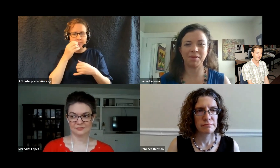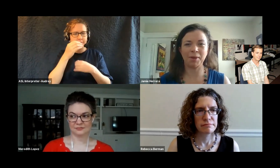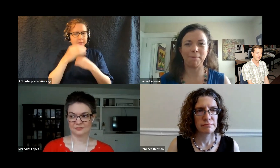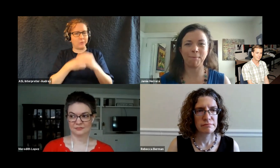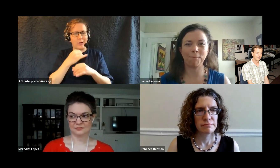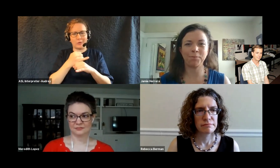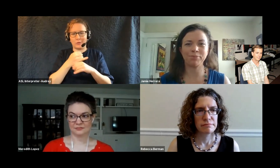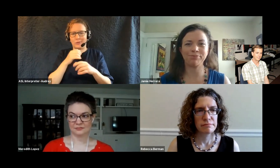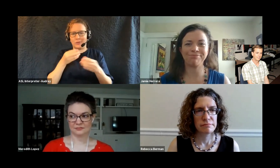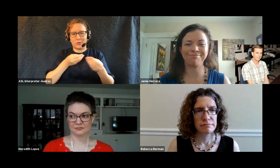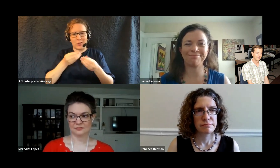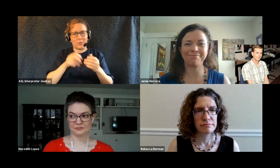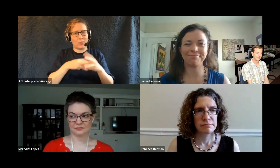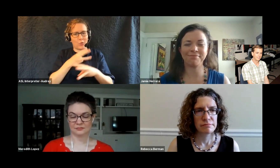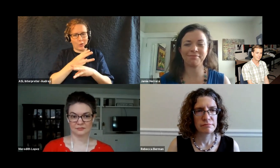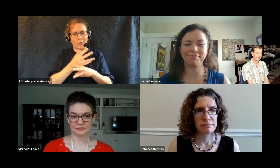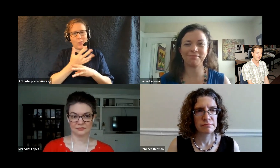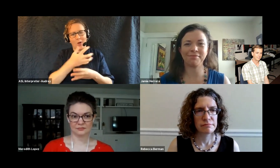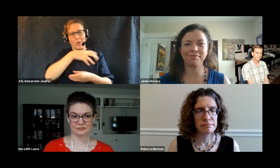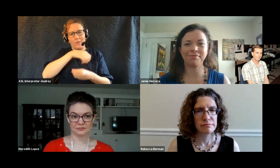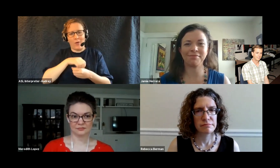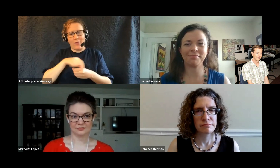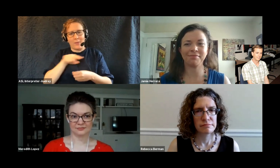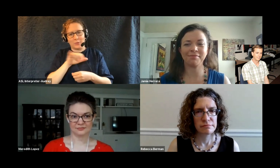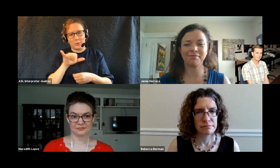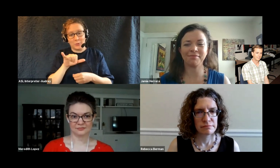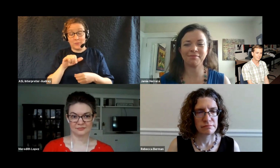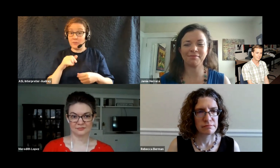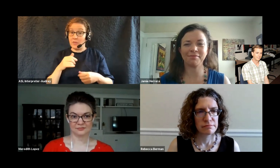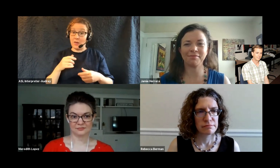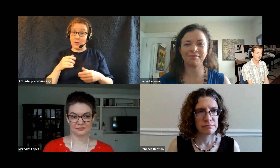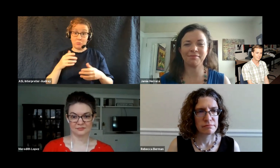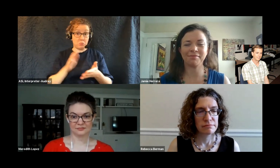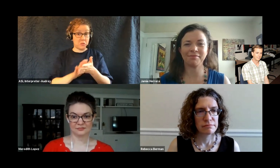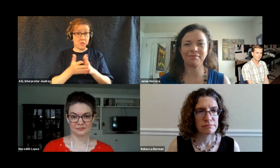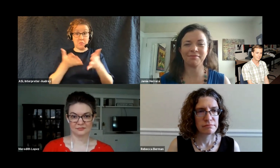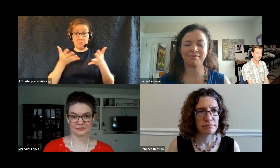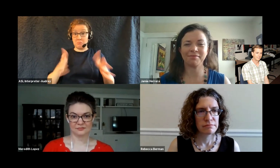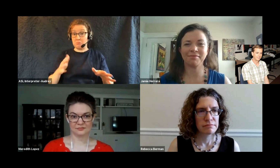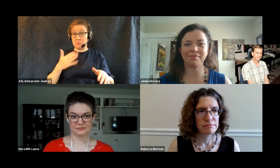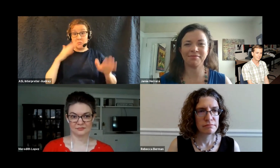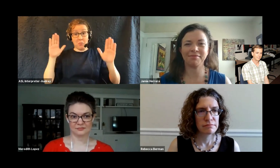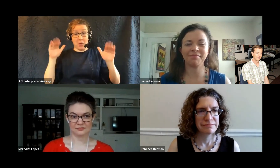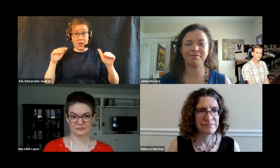And with that we're going to say goodbye, and hope we'll see you at 3:00 p.m. Eastern